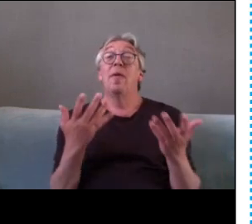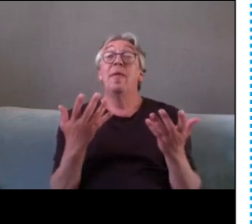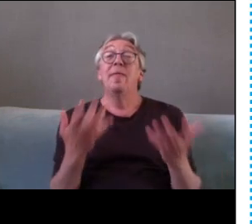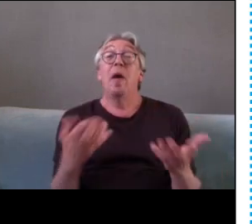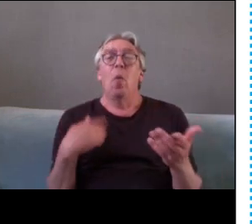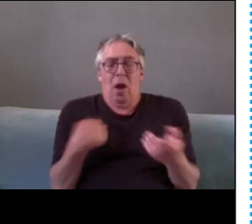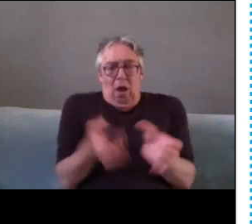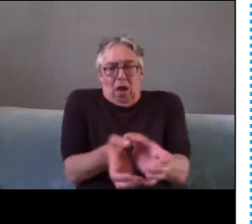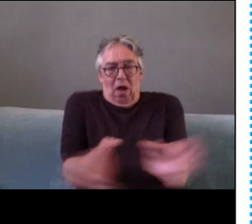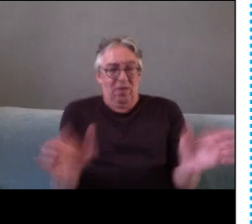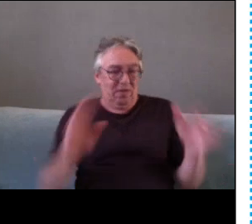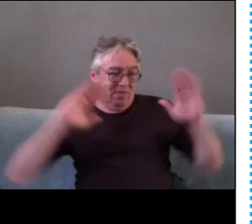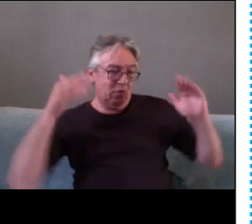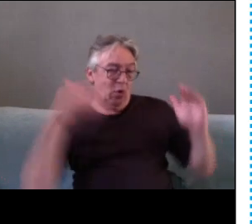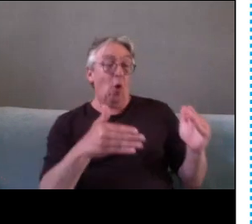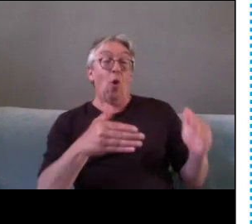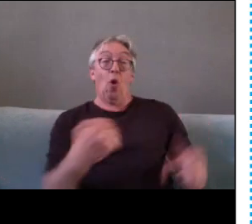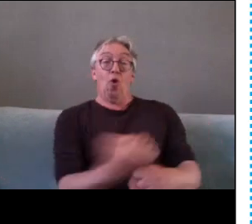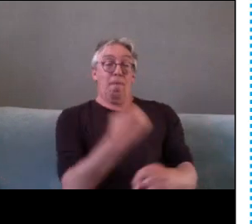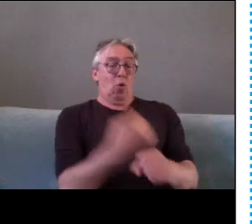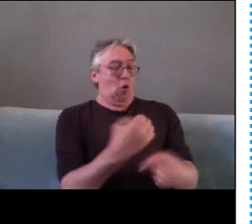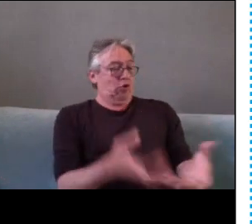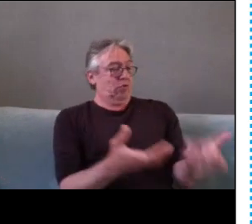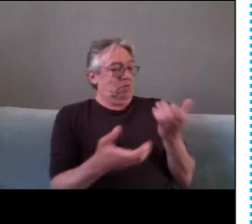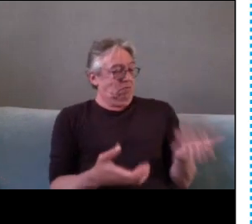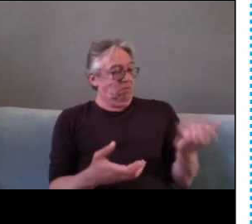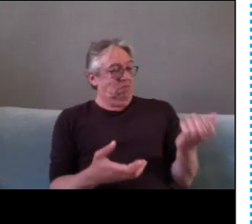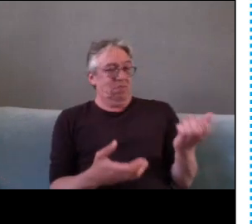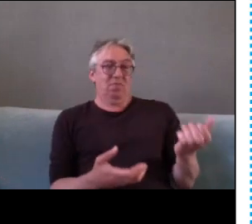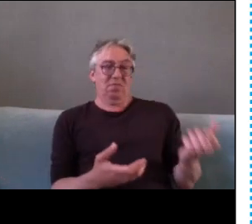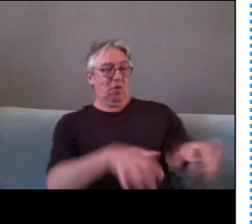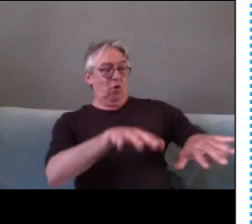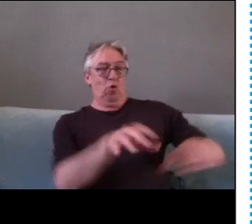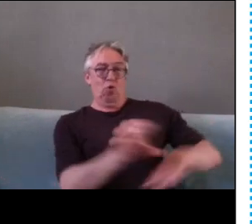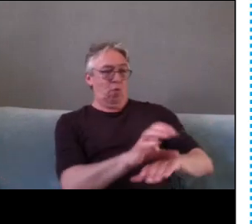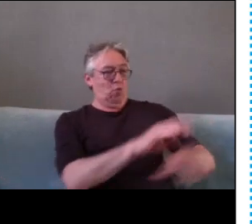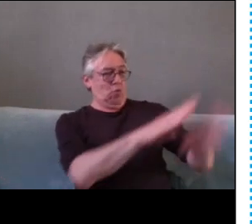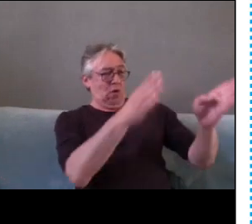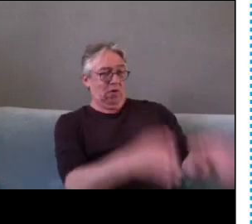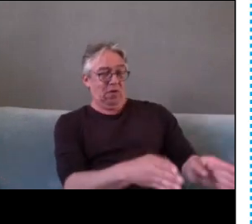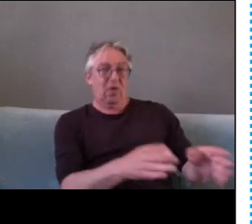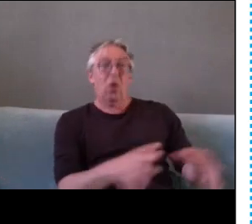in products and services, the Code specifies that consumers must have